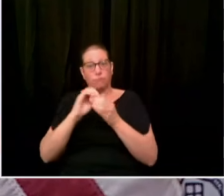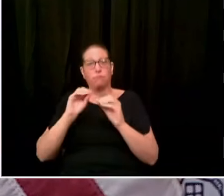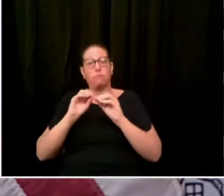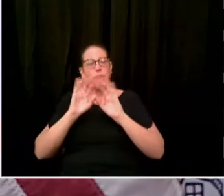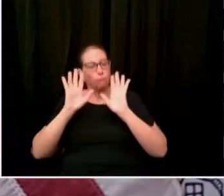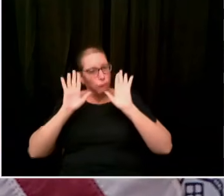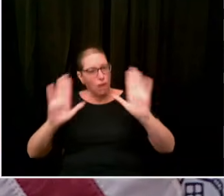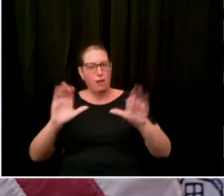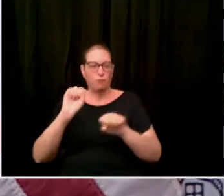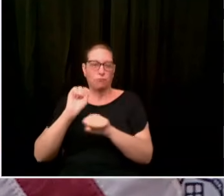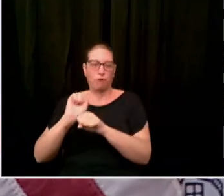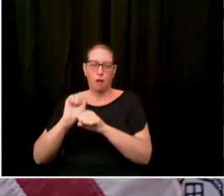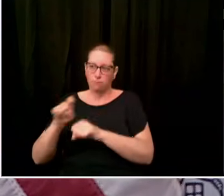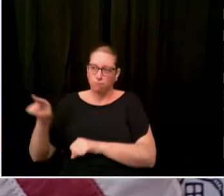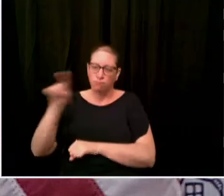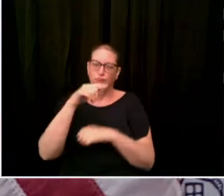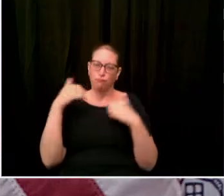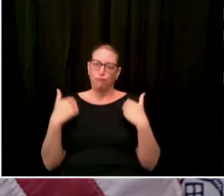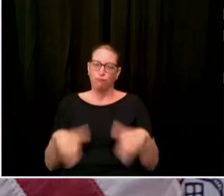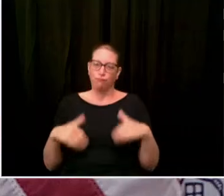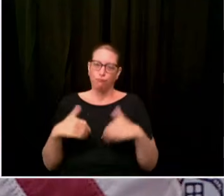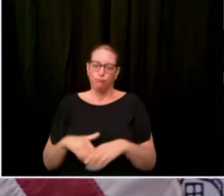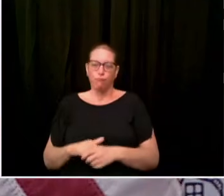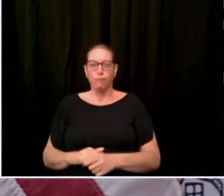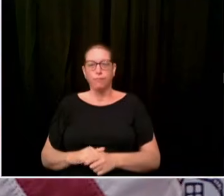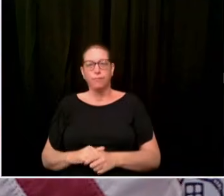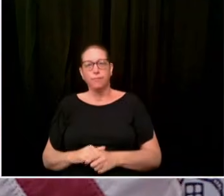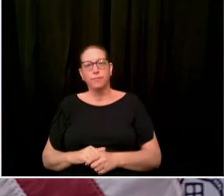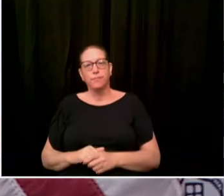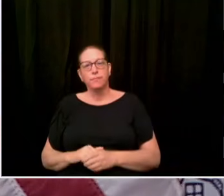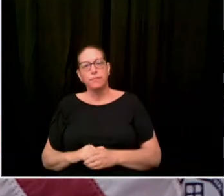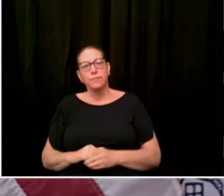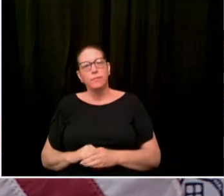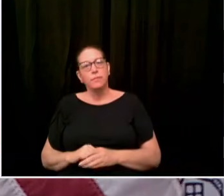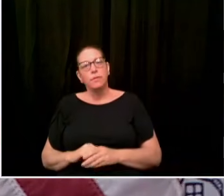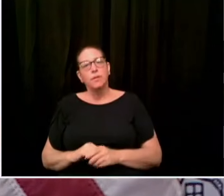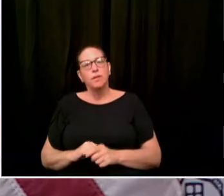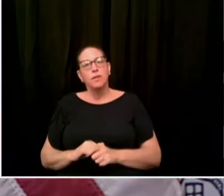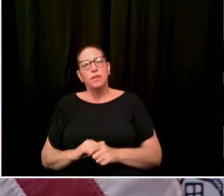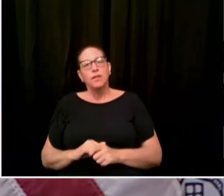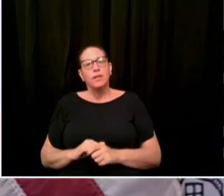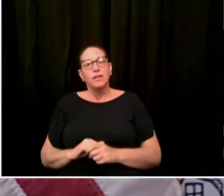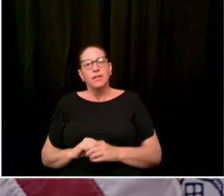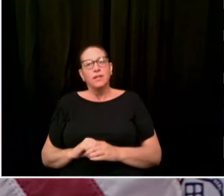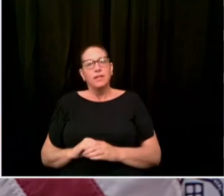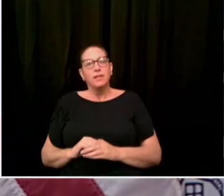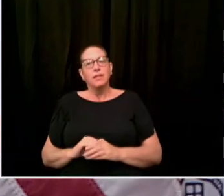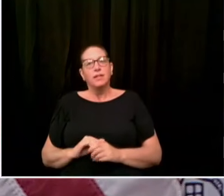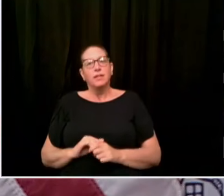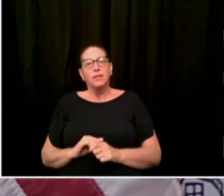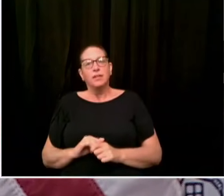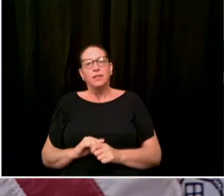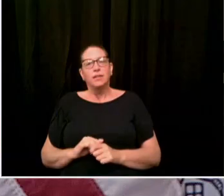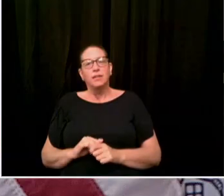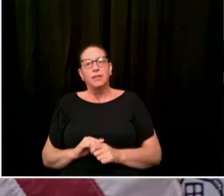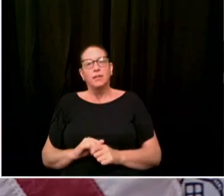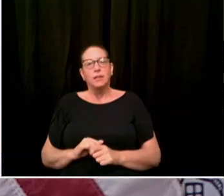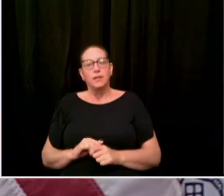TO DO IMPORTANT AND GOOD WORK GOING FORWARD TO KEEP FIGHTING BACK THIS DISEASE. A POSITIVE CONVERSATION THAT